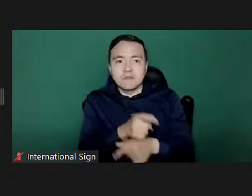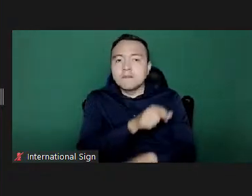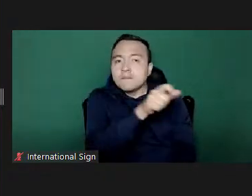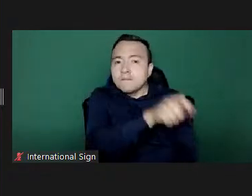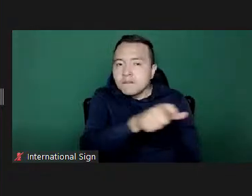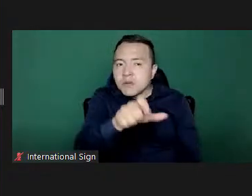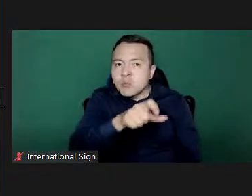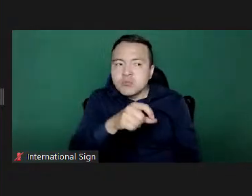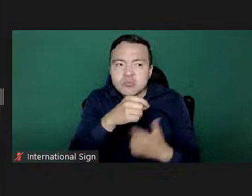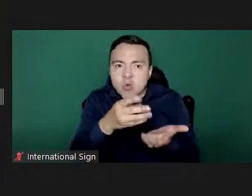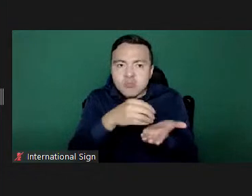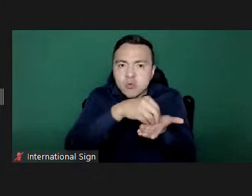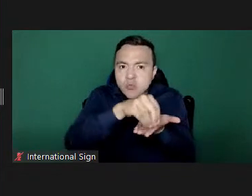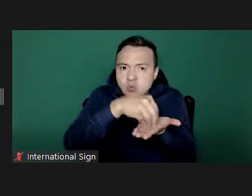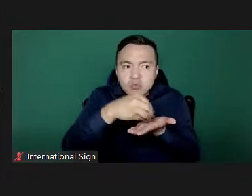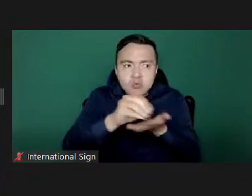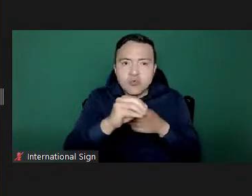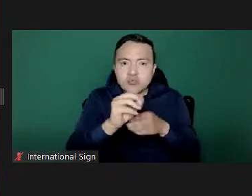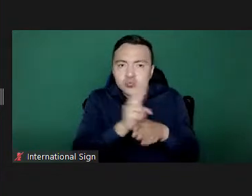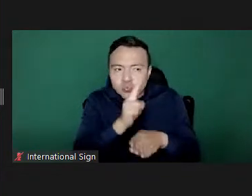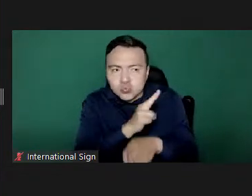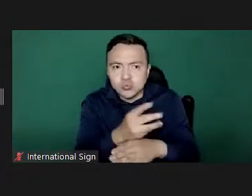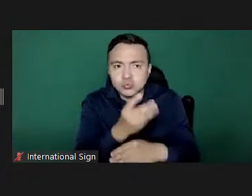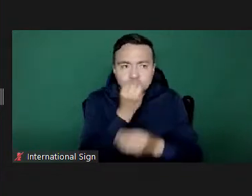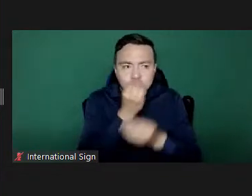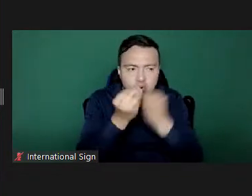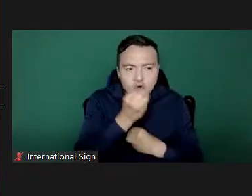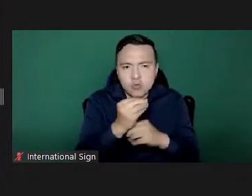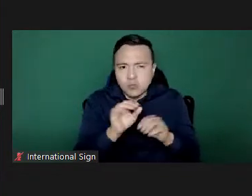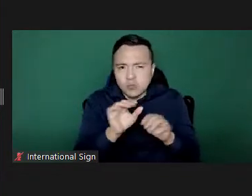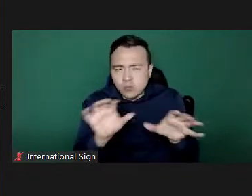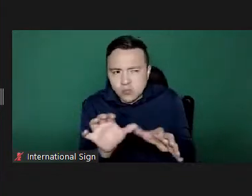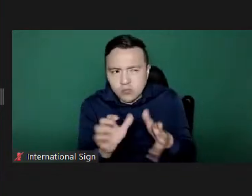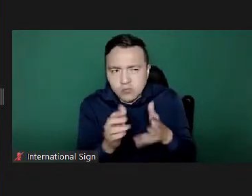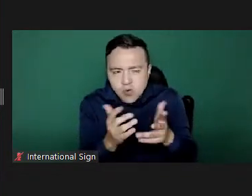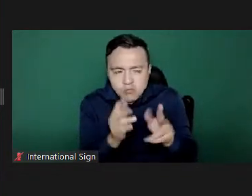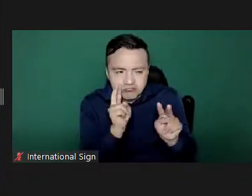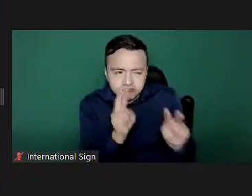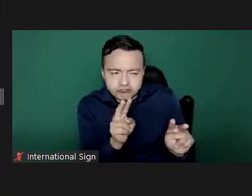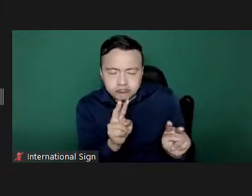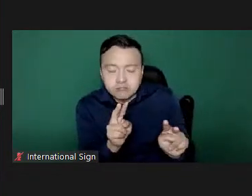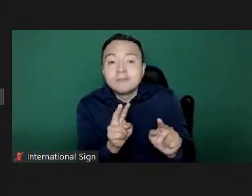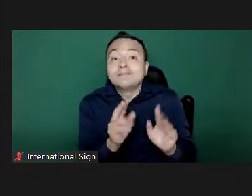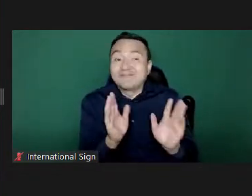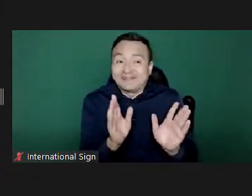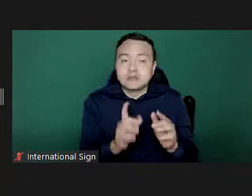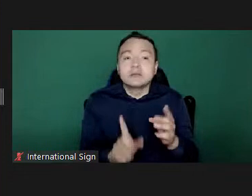our way forward. COVID has caused us to increase our